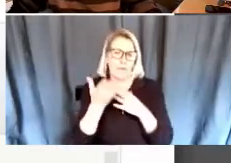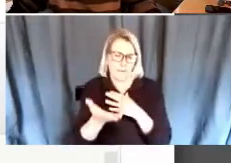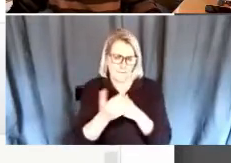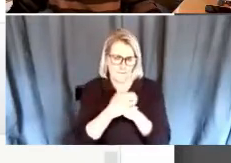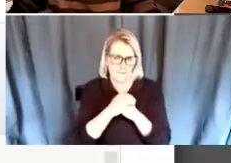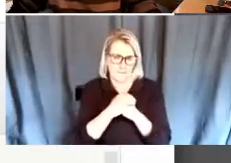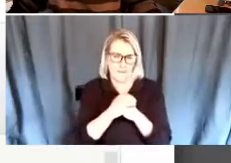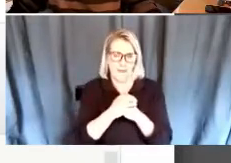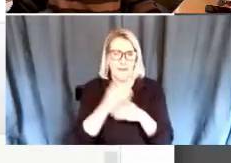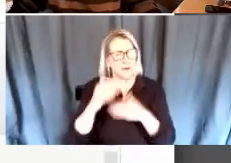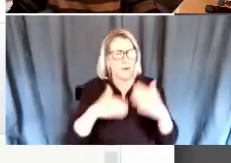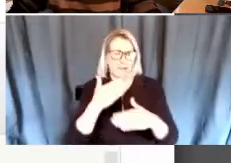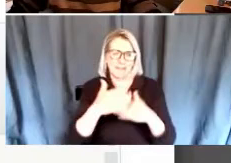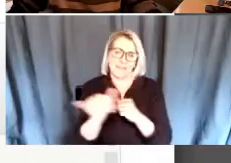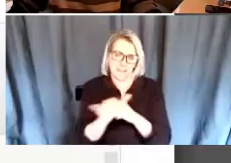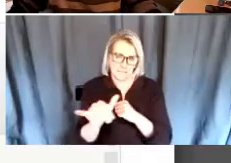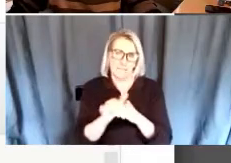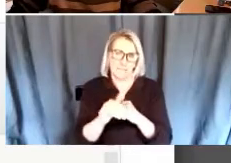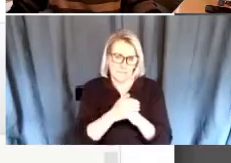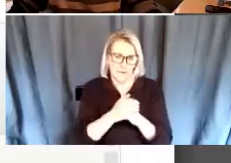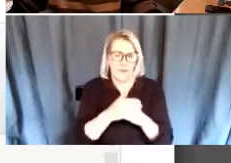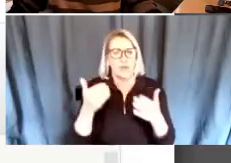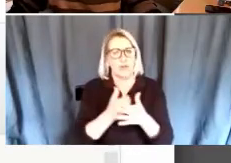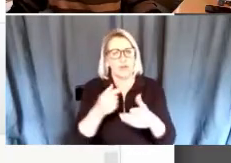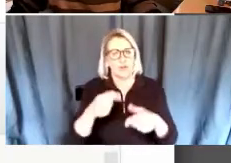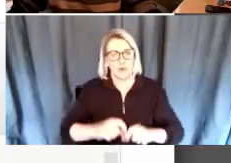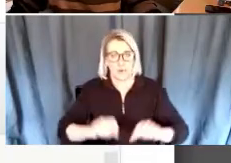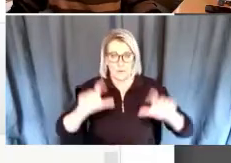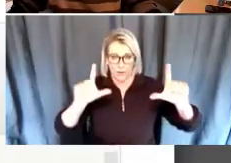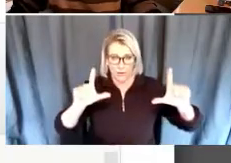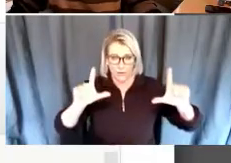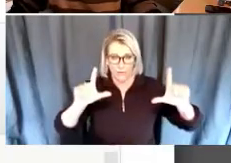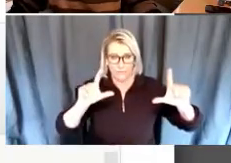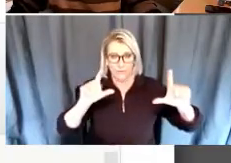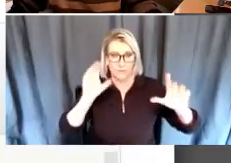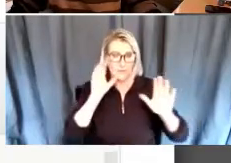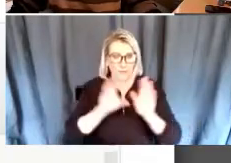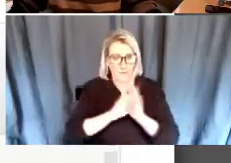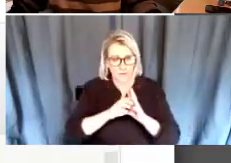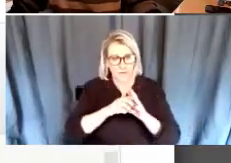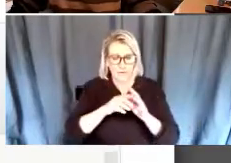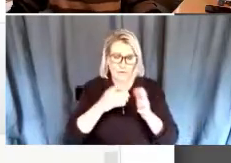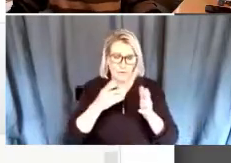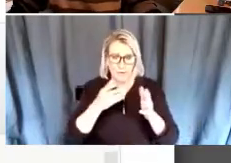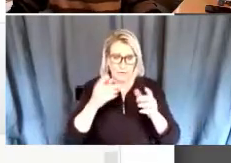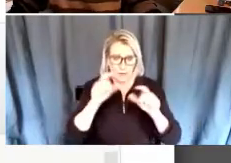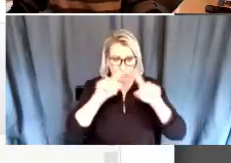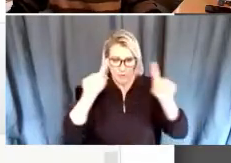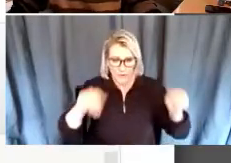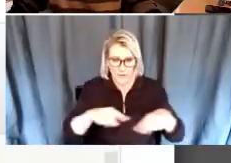is the same a new window pops up in properties are shown and you go to the server and find